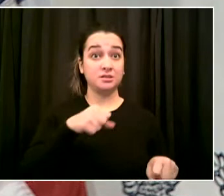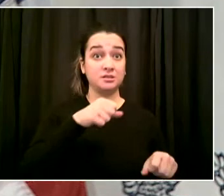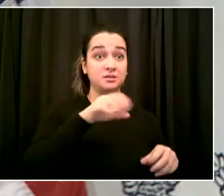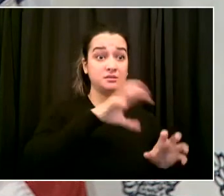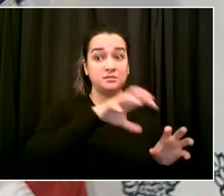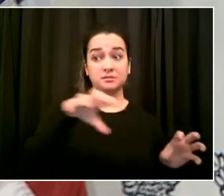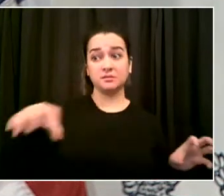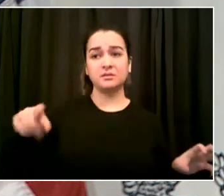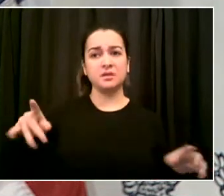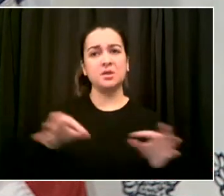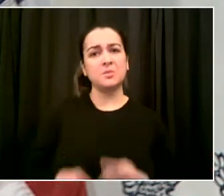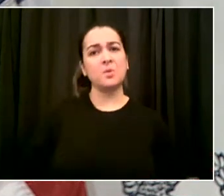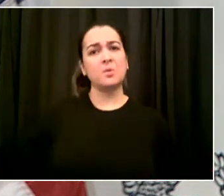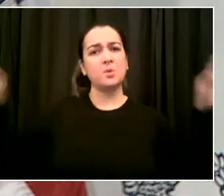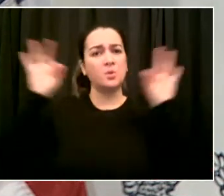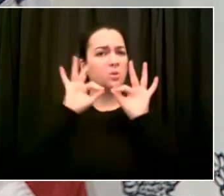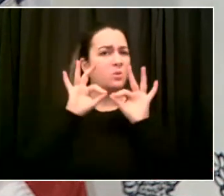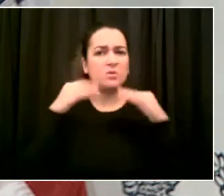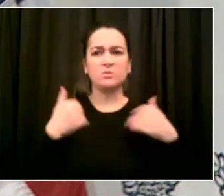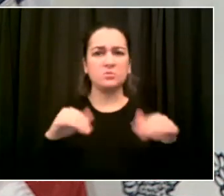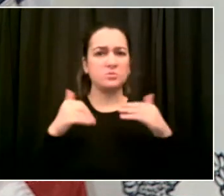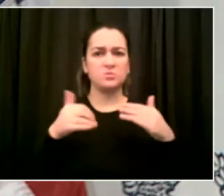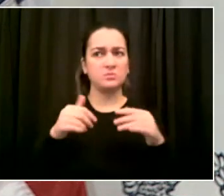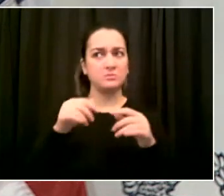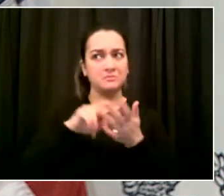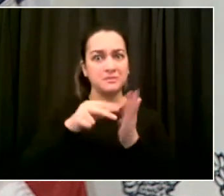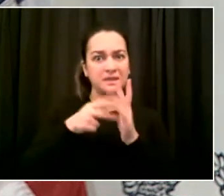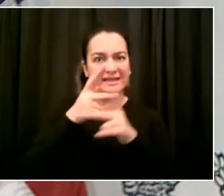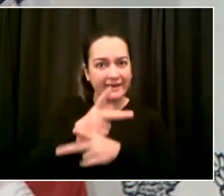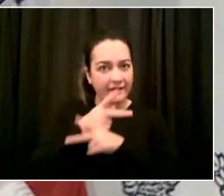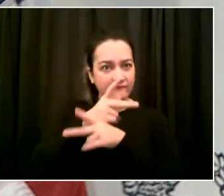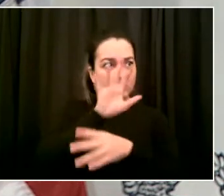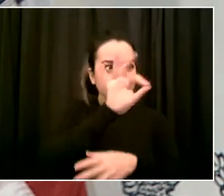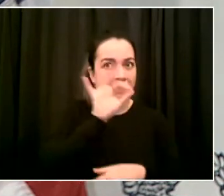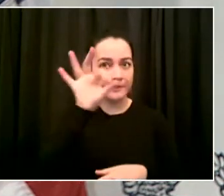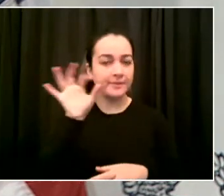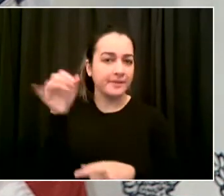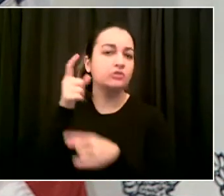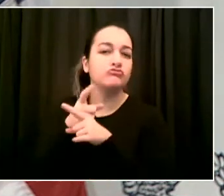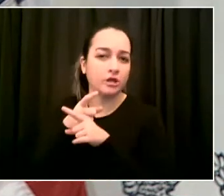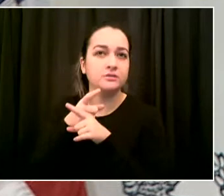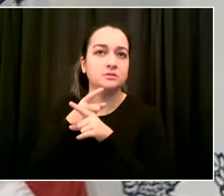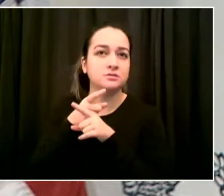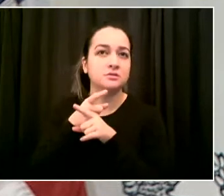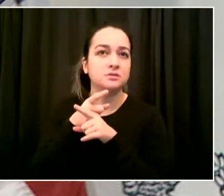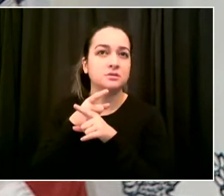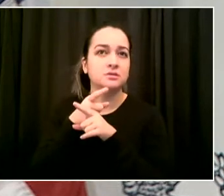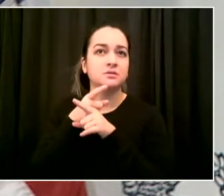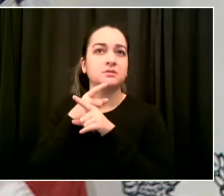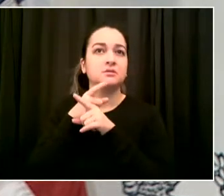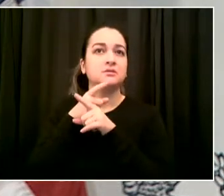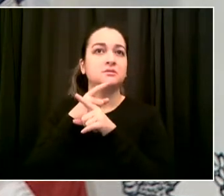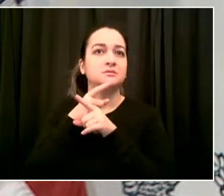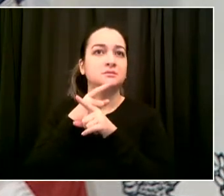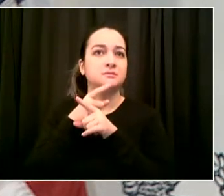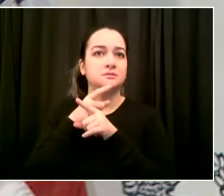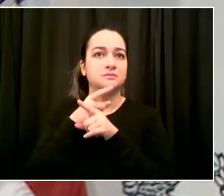HAVE TO SIT IN THAT CHAIR, TALK ABOUT WHAT THEY KNOW ALREADY ABOUT THE COMMUNITY, HOW THEY ARR E